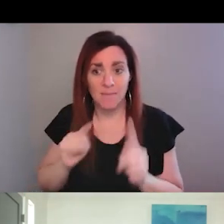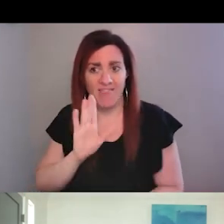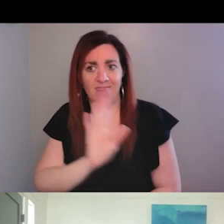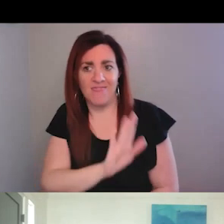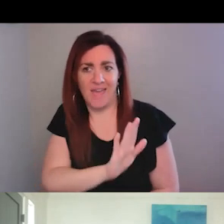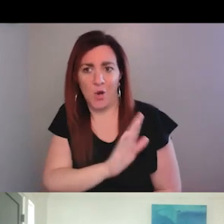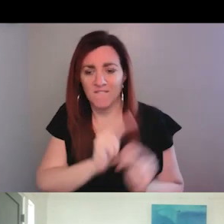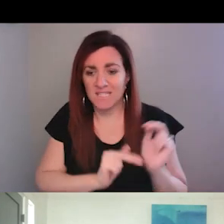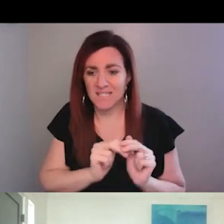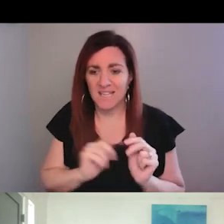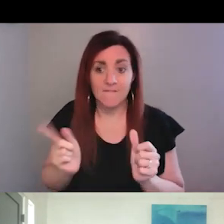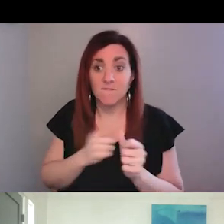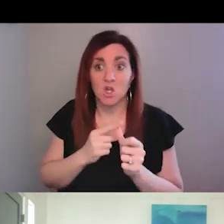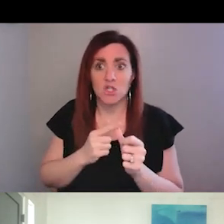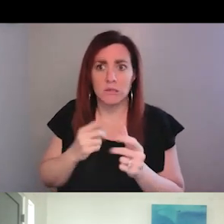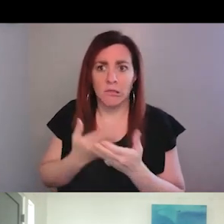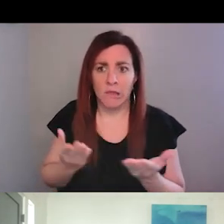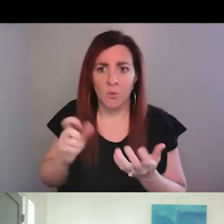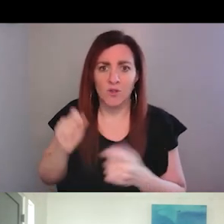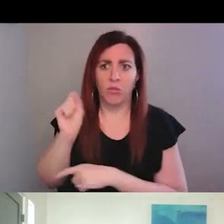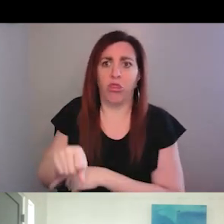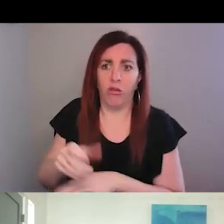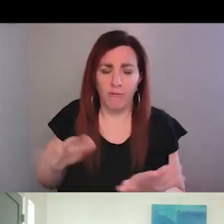THAT WAS A FIRST HURDLE OF UNDERSTANDING THAT IT IS NOT OUR